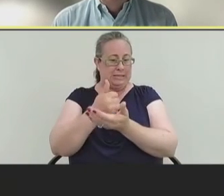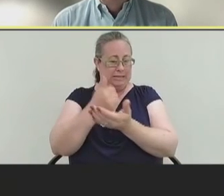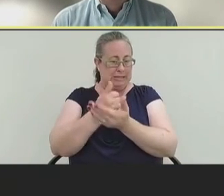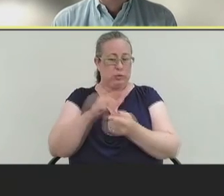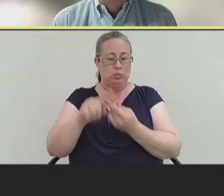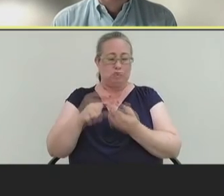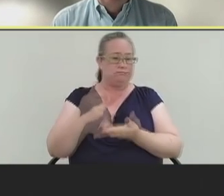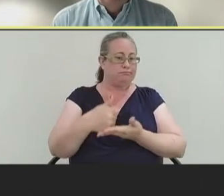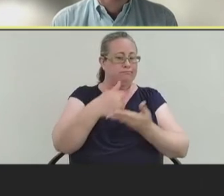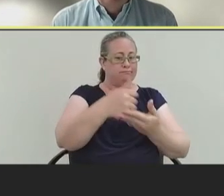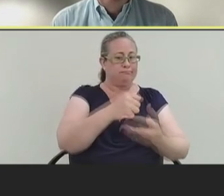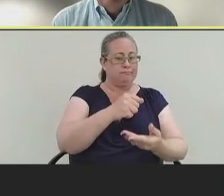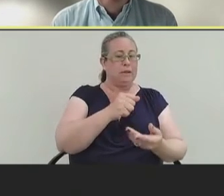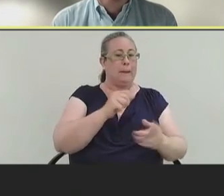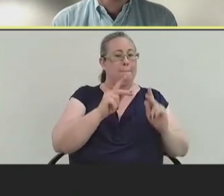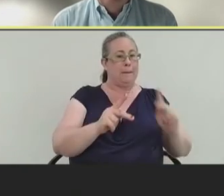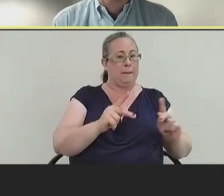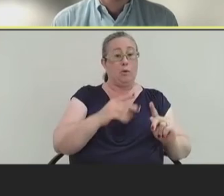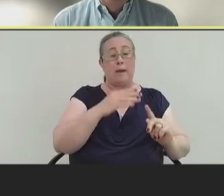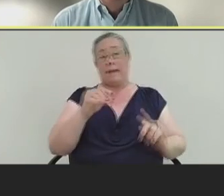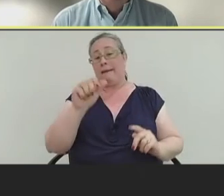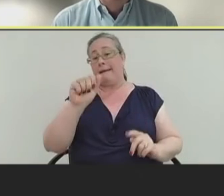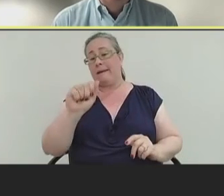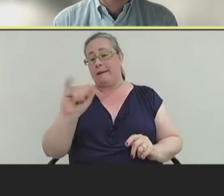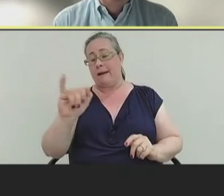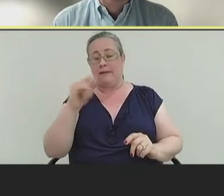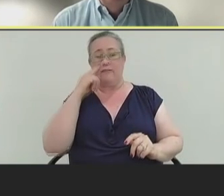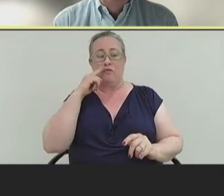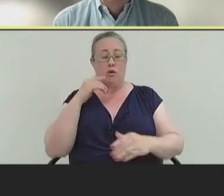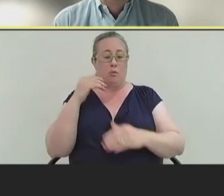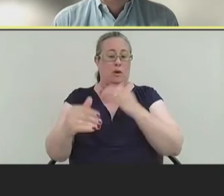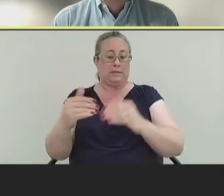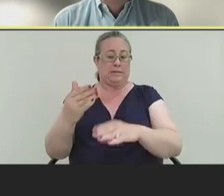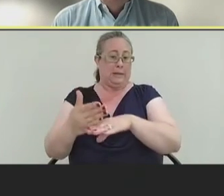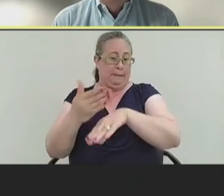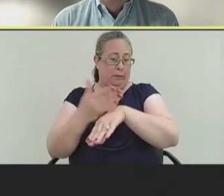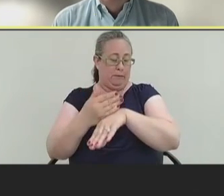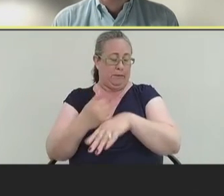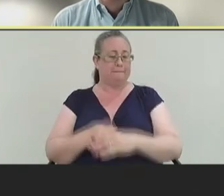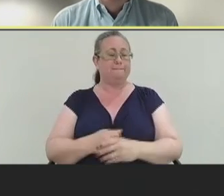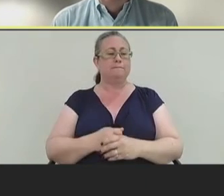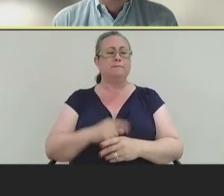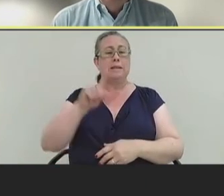as well as full artificial intelligence for processes improvements. Single-use processing,